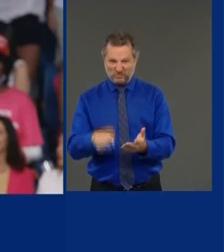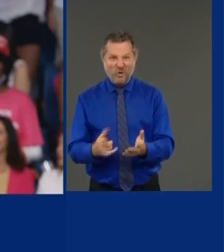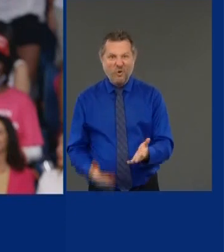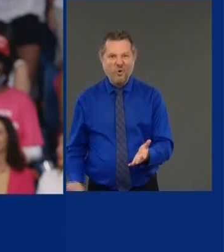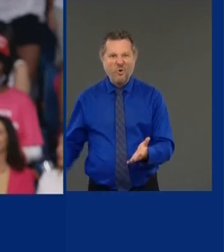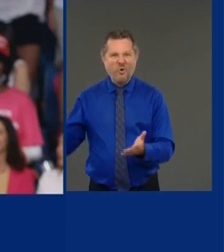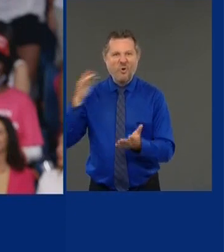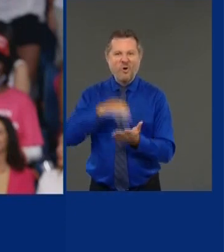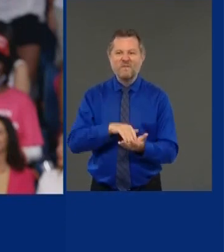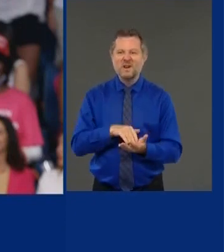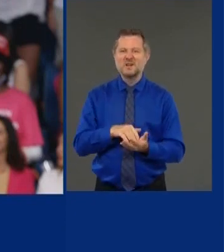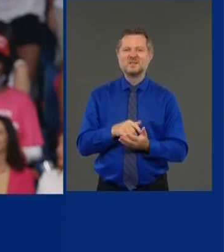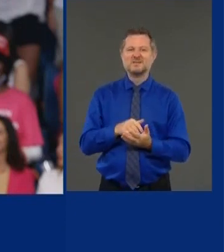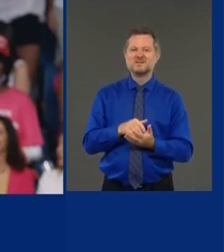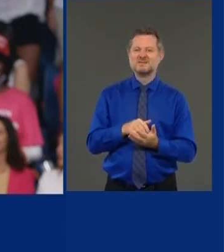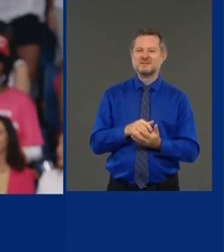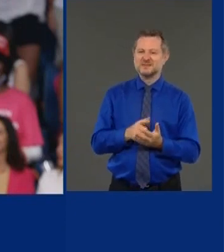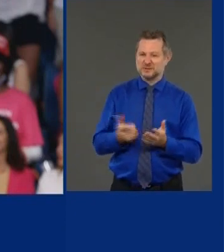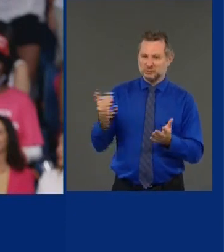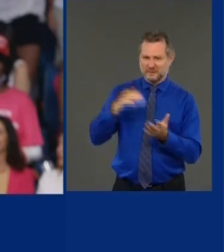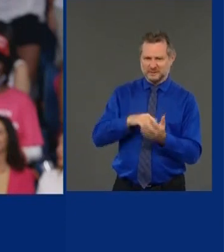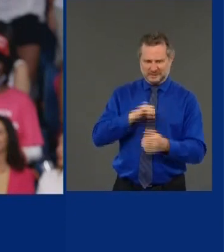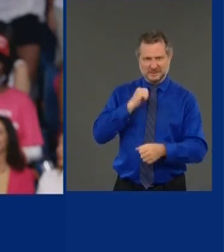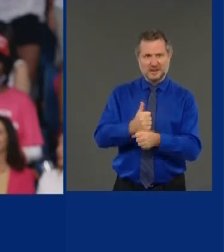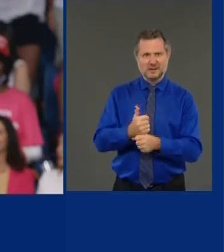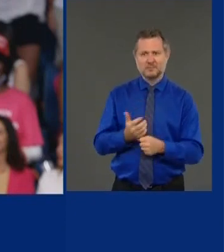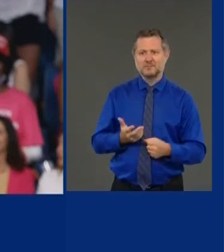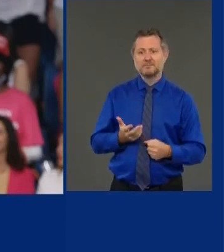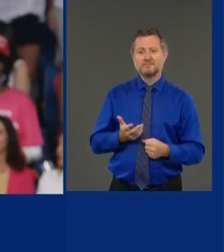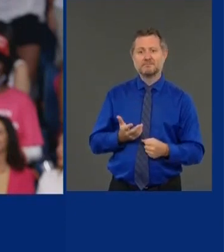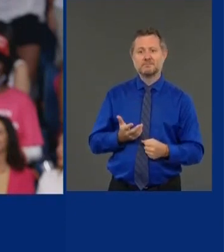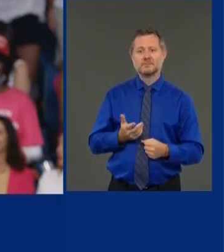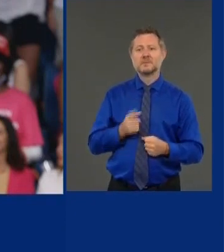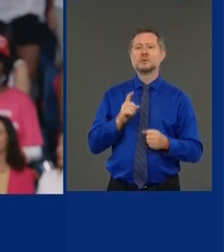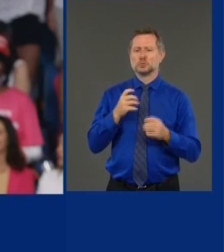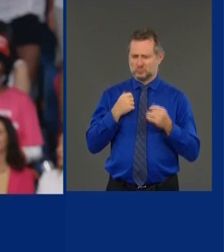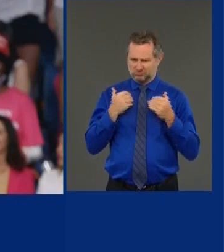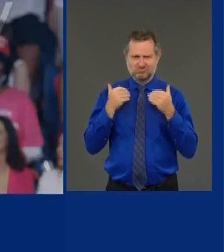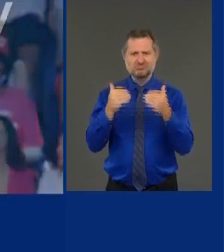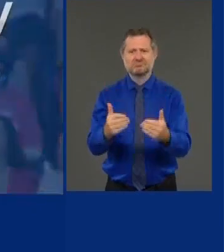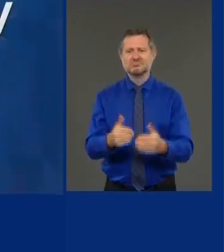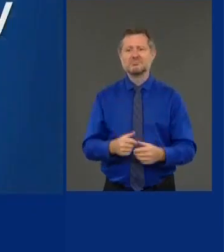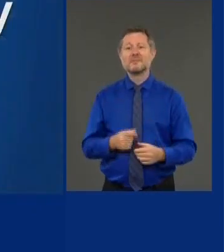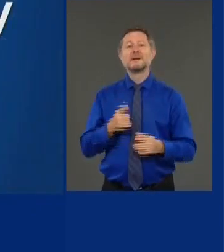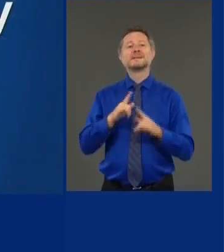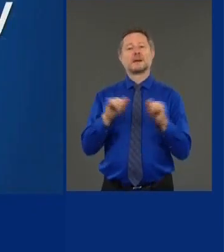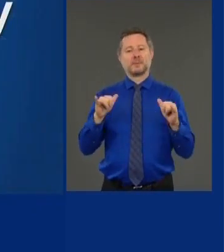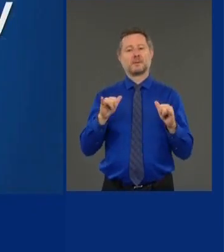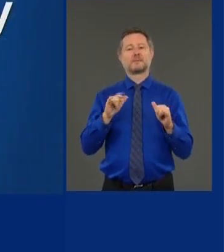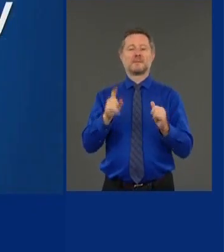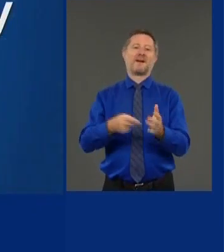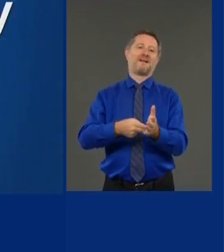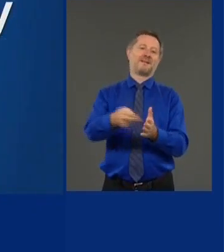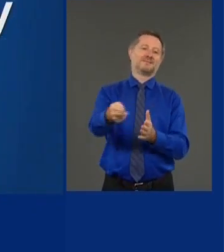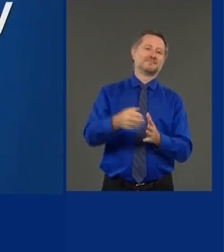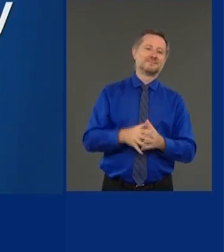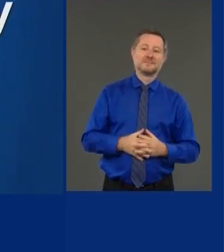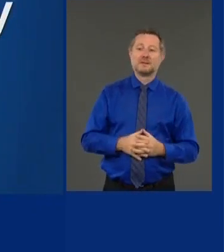HE DID NOT DO SIX MONTHS AGO. AND IF YOU WANT TO HIT THE RESET BUTTON, AND YOU NEED TO HIT THE RESET BUTTON -- AND I BELIEVE WE NEED TO HIT THE RESET BUTTON --